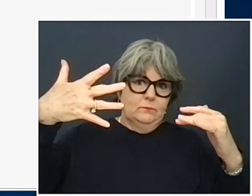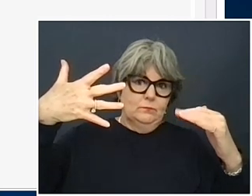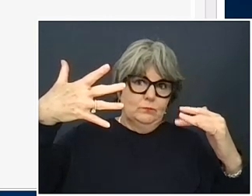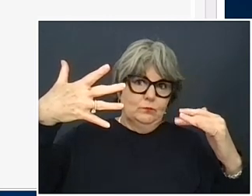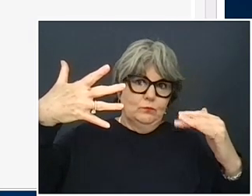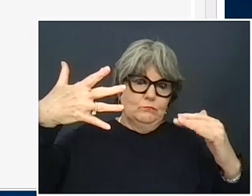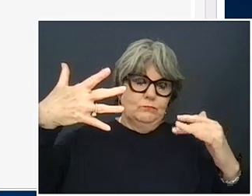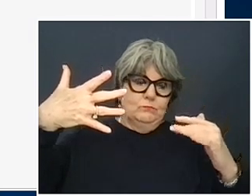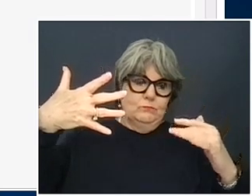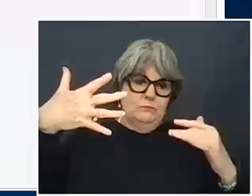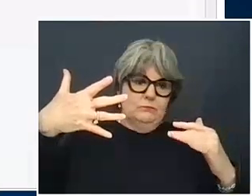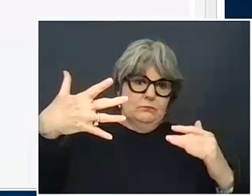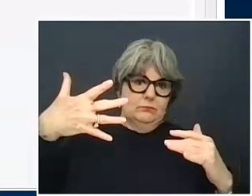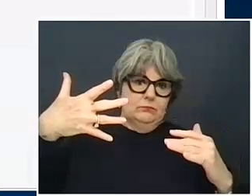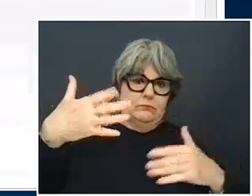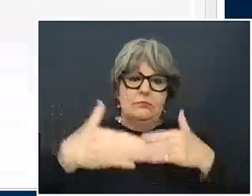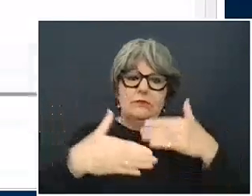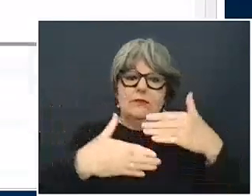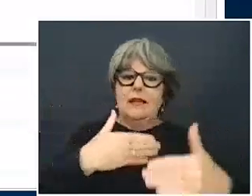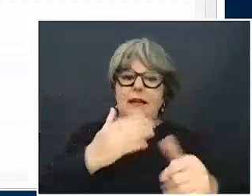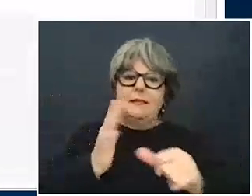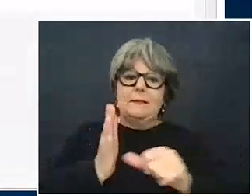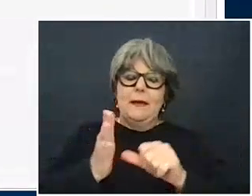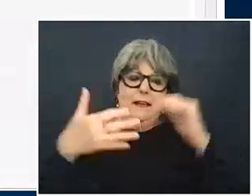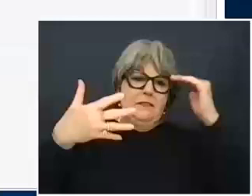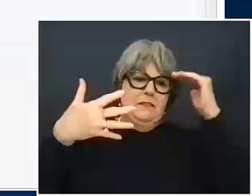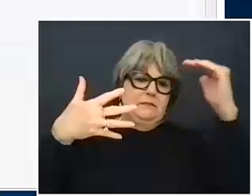next page, I think page, yeah, 32.